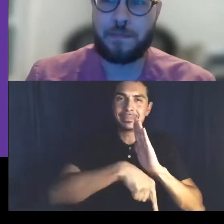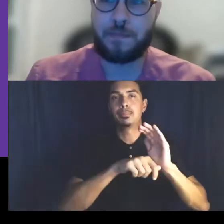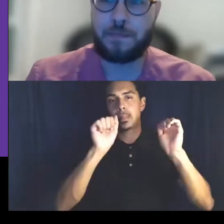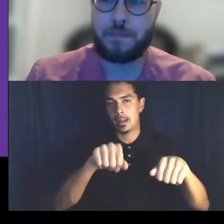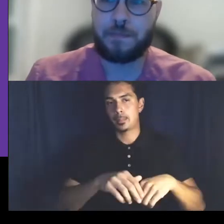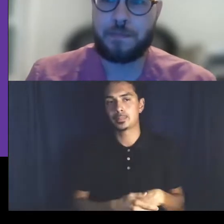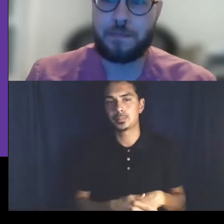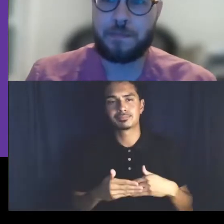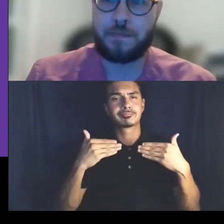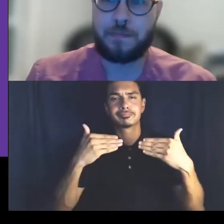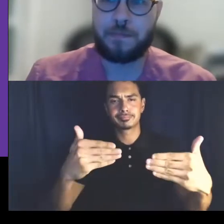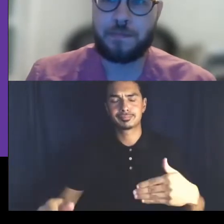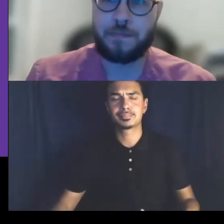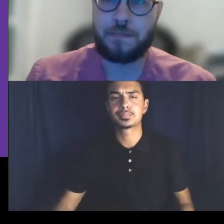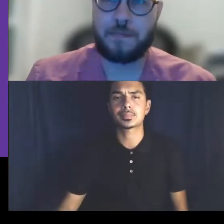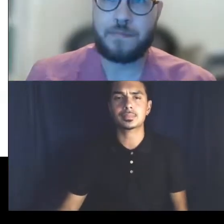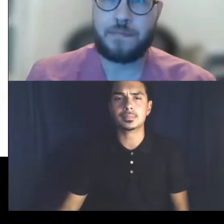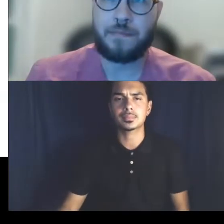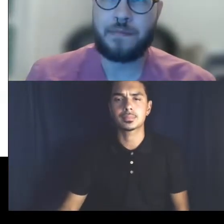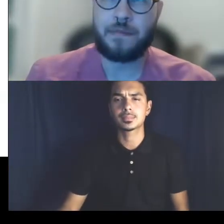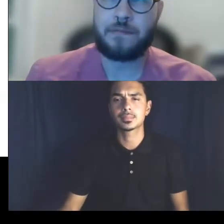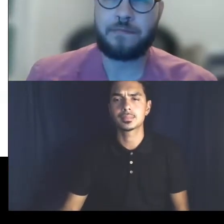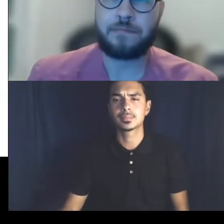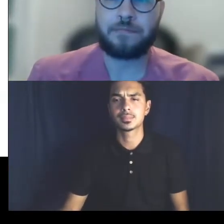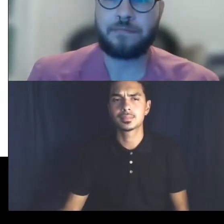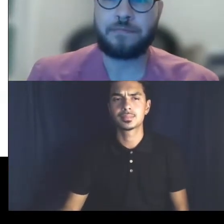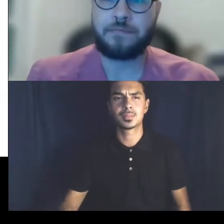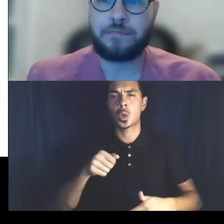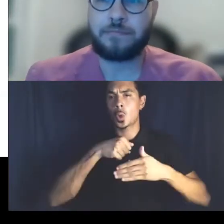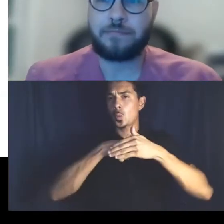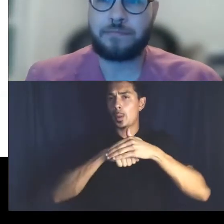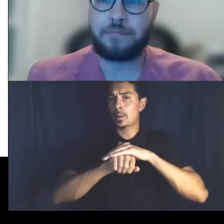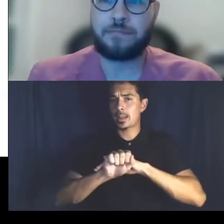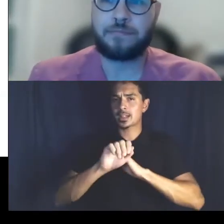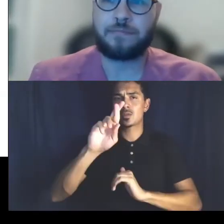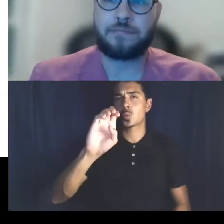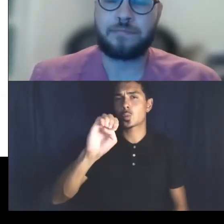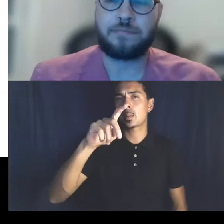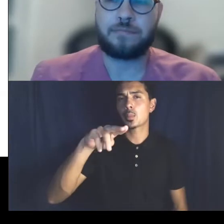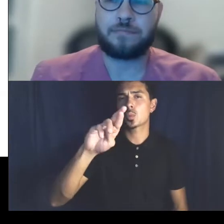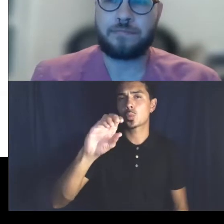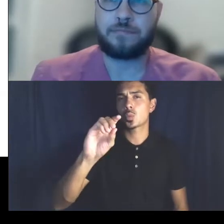What is reproductive health? So a lot of people, when they think of reproductive health,